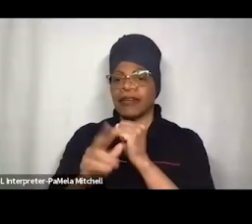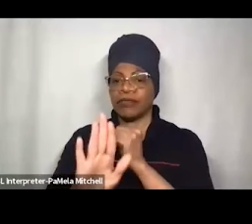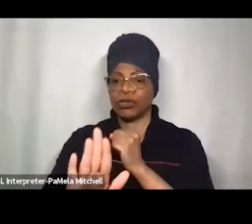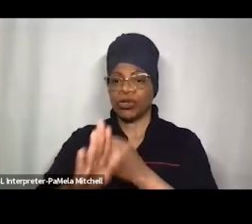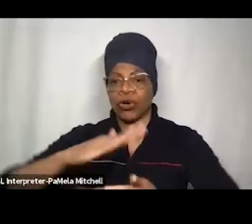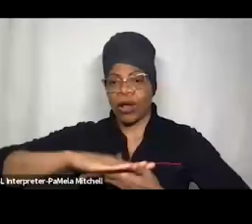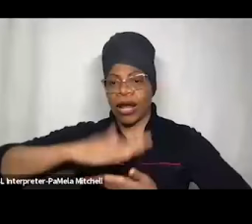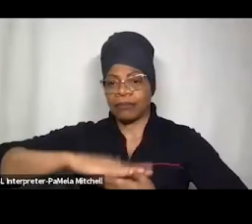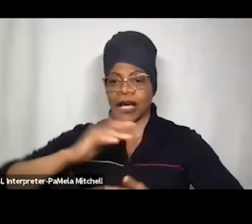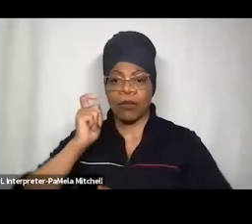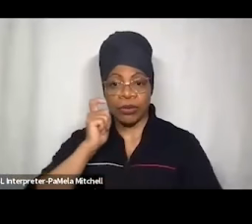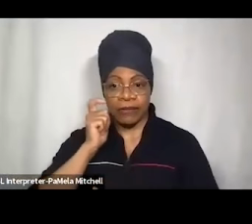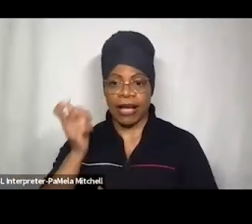If we could go to the next slide, please.